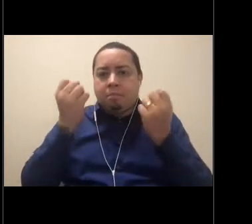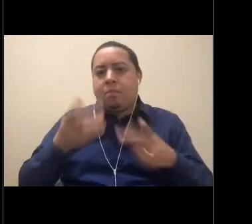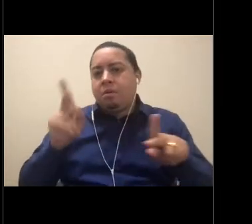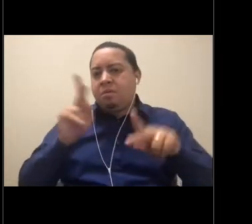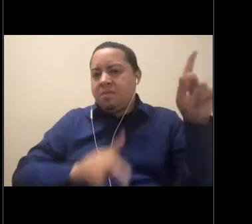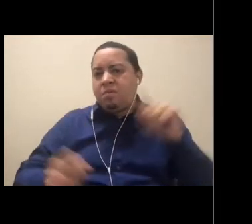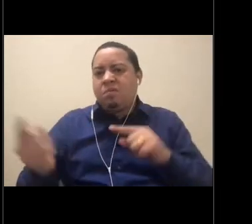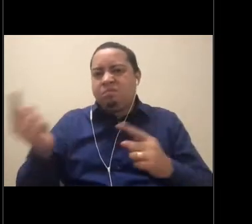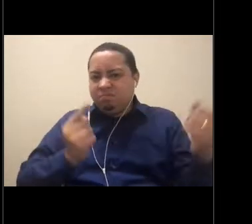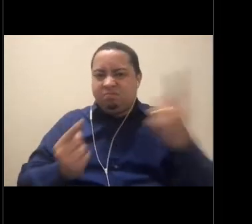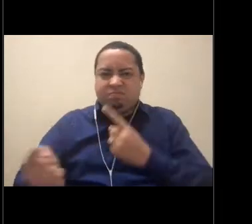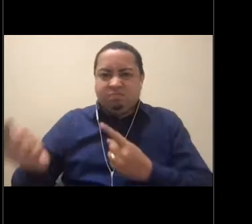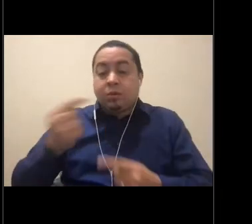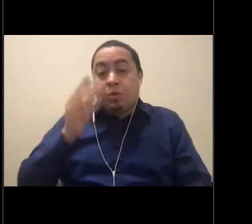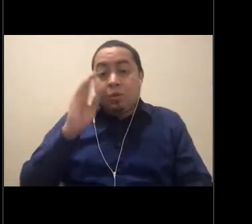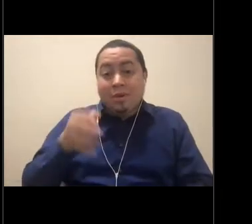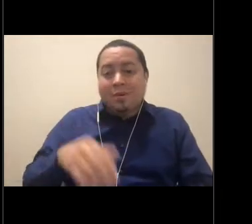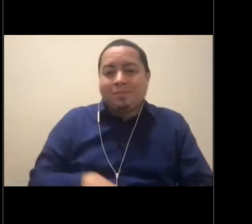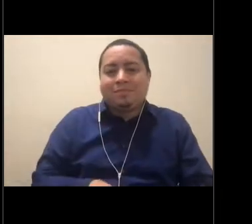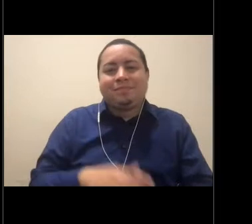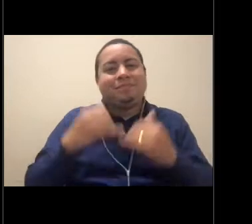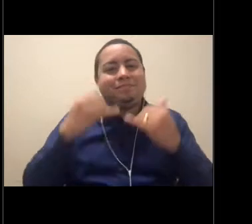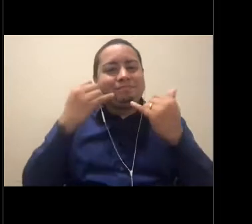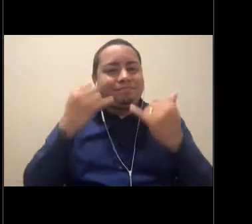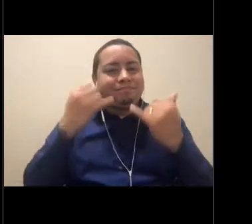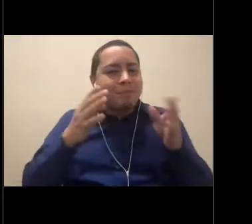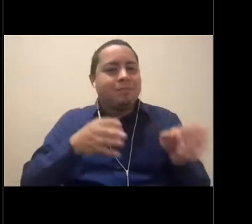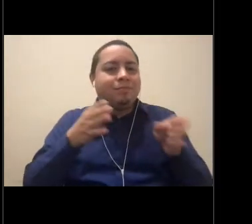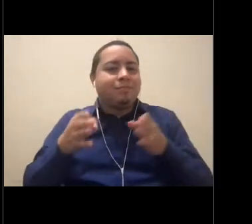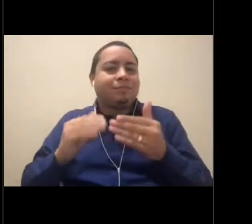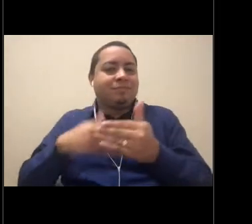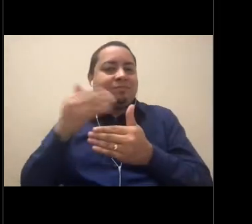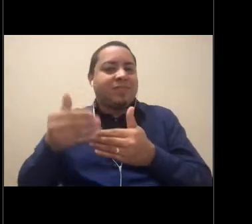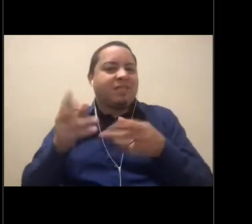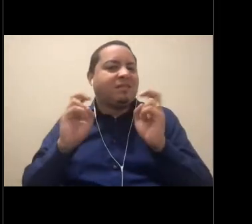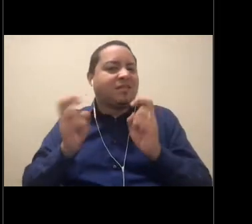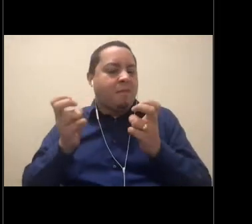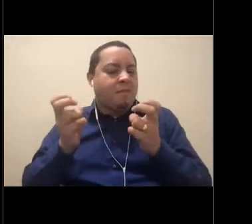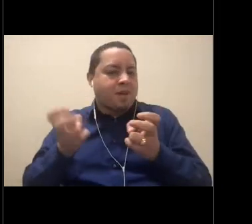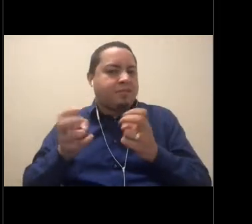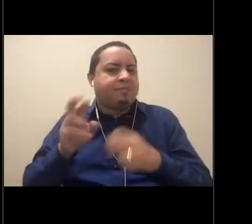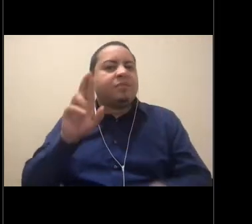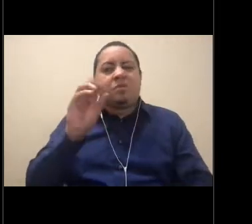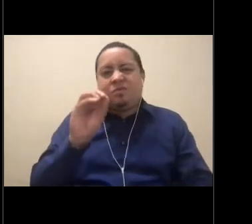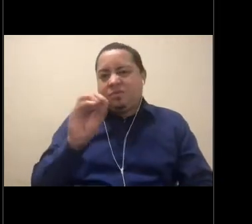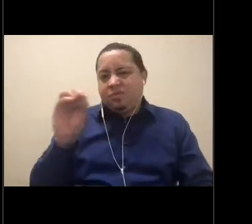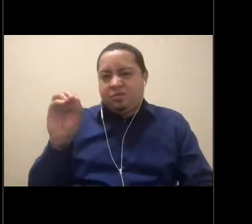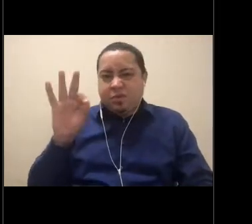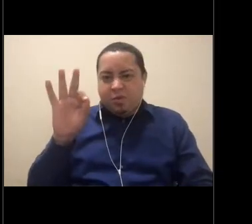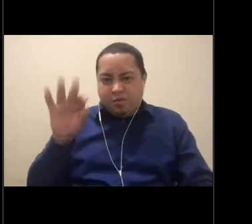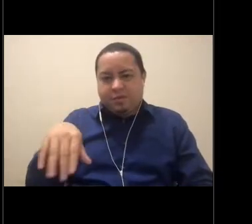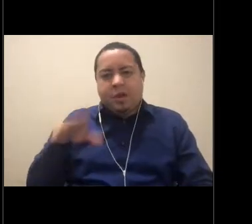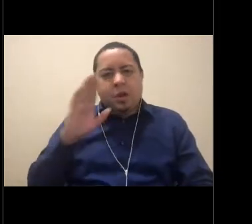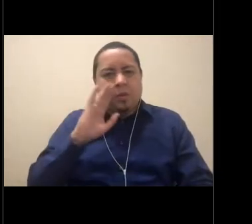[Nicole Bartlett] Let's move on to the roof, and I'm going to hold a couple of these questions for our next break. All right, so the next part of this virtual tour